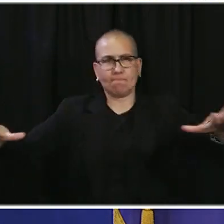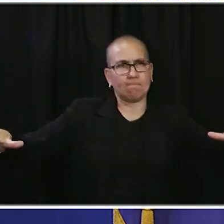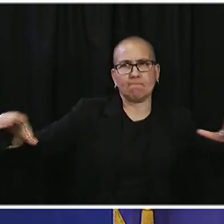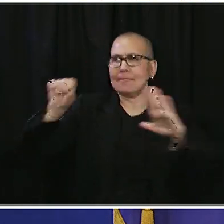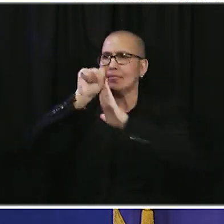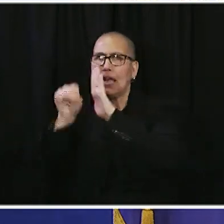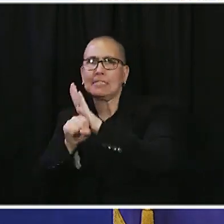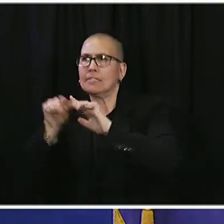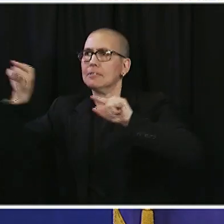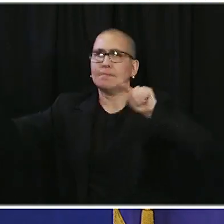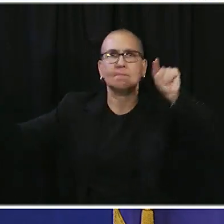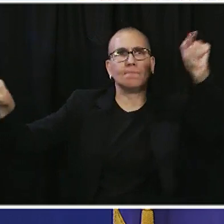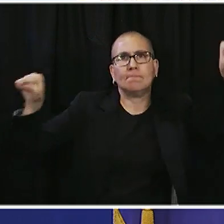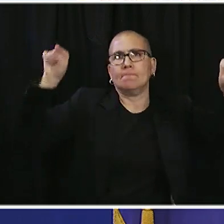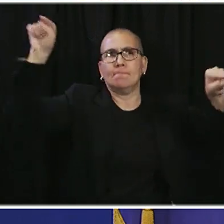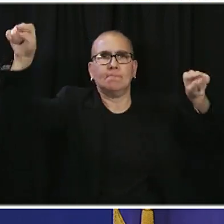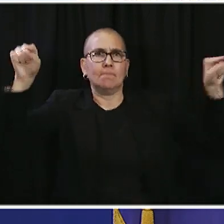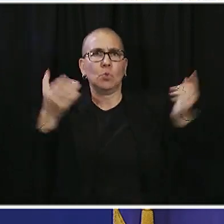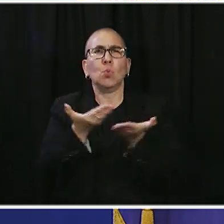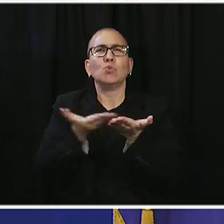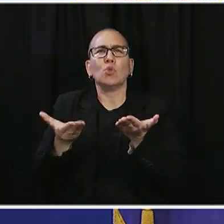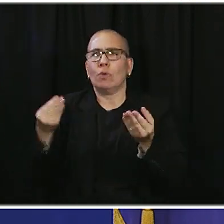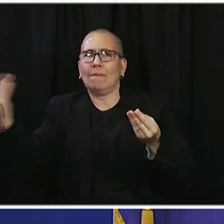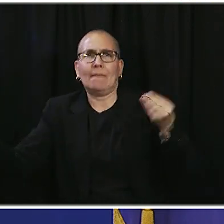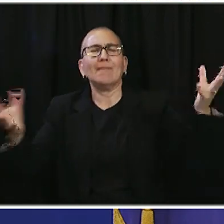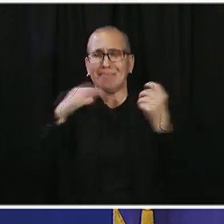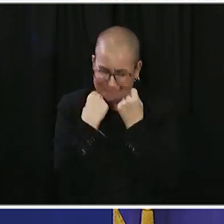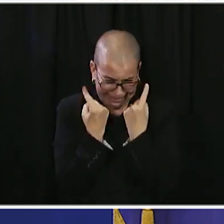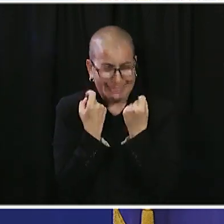A PLAN FOR THE ENTIRE 50 STATES AND TERRITORIES AND PUT RESOURCES TO WHERE THERE'S A CRISIS.